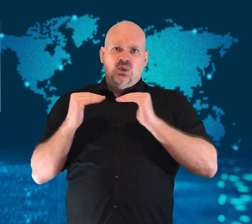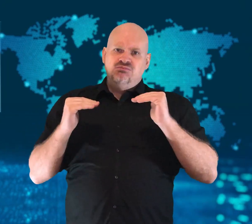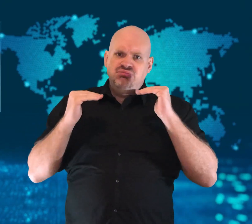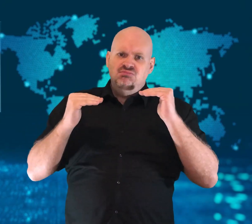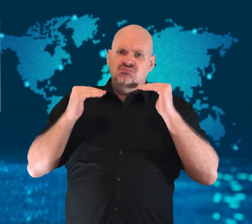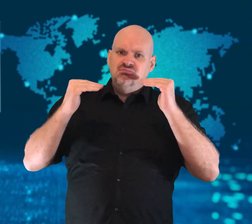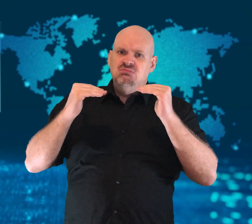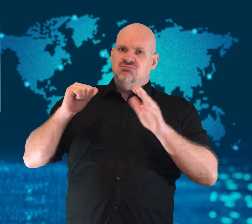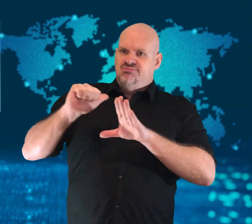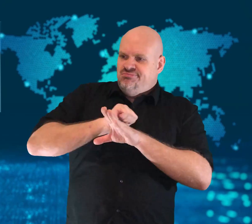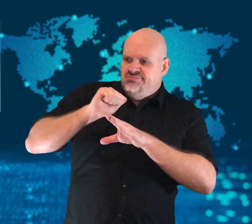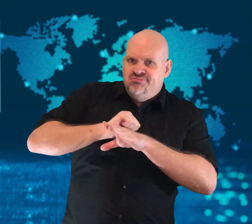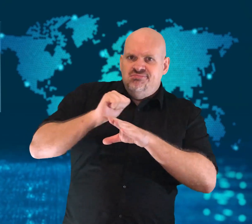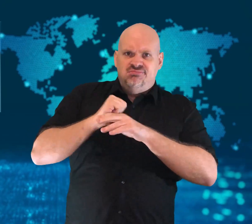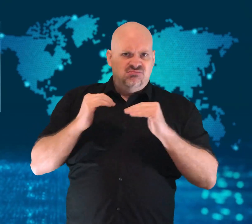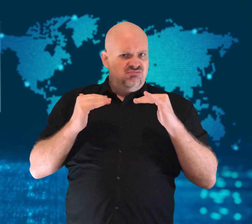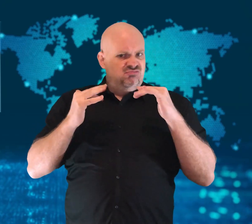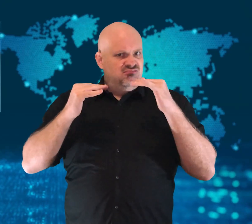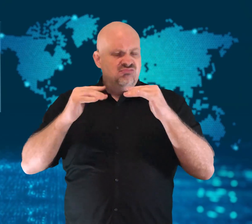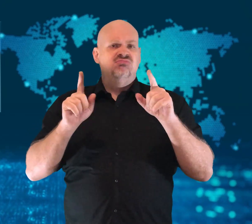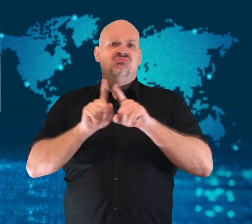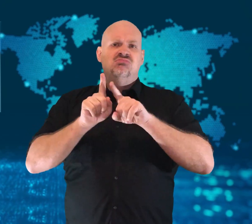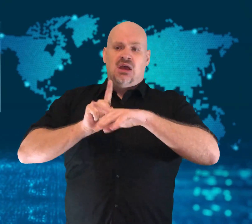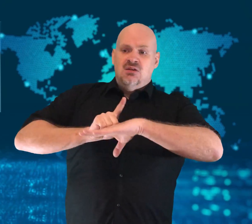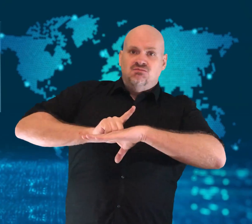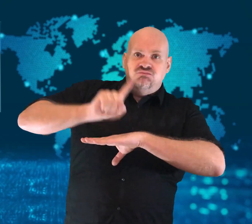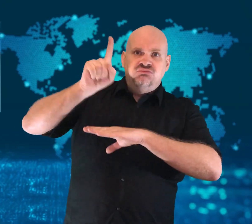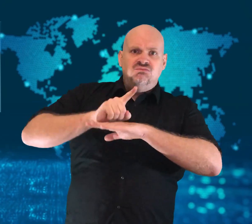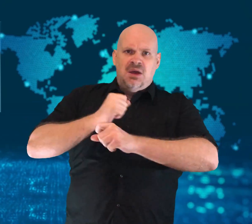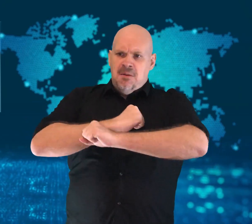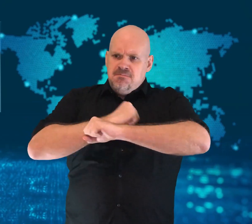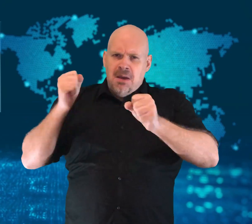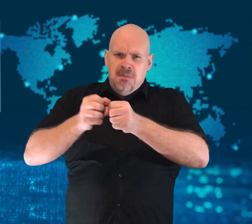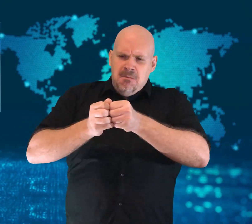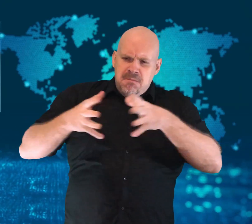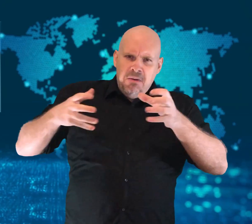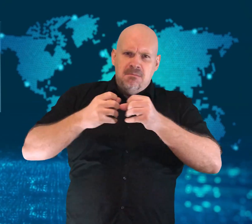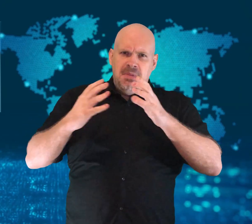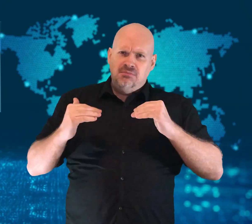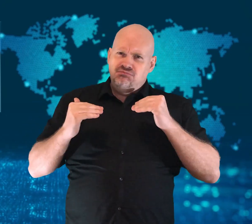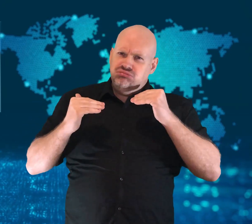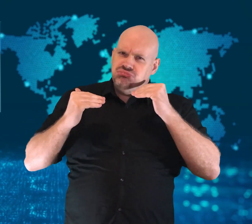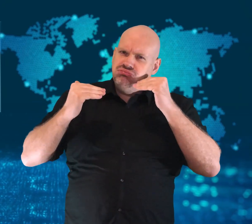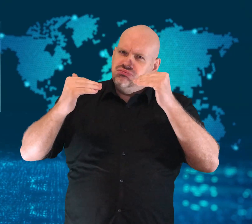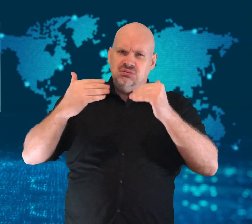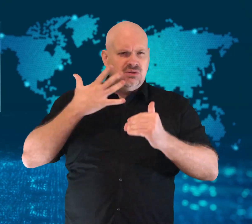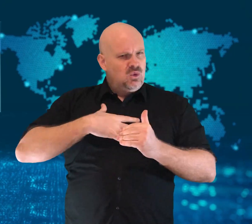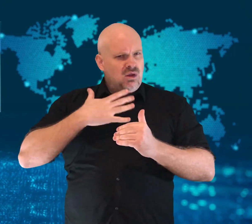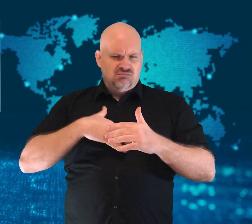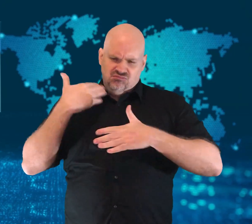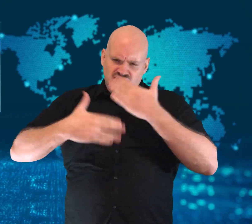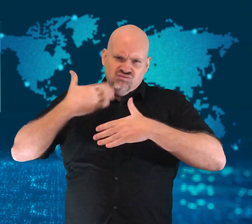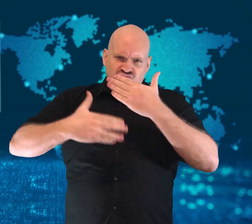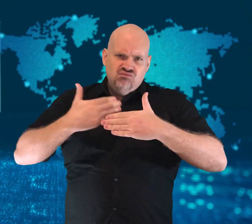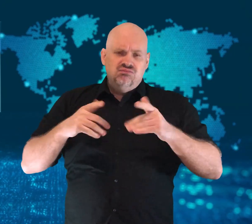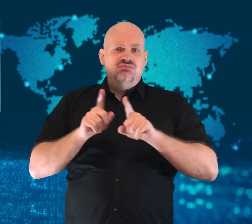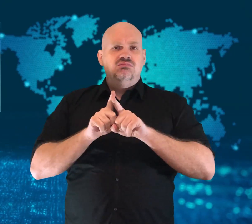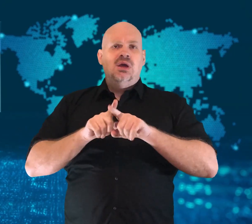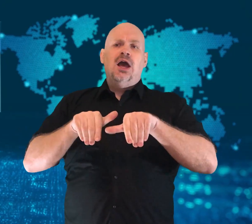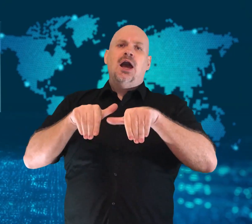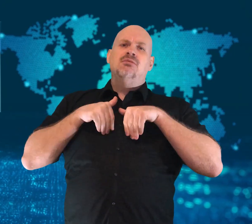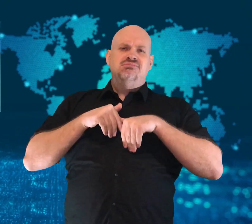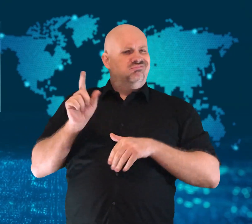and extending North Korea’s atomic weapons program in spite of world